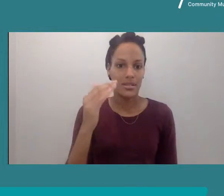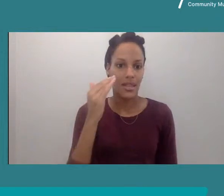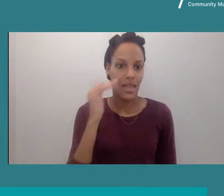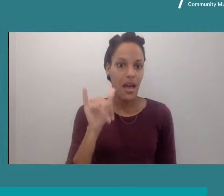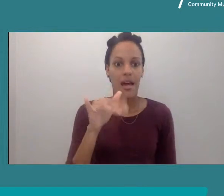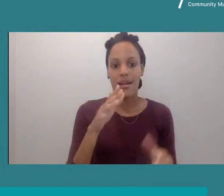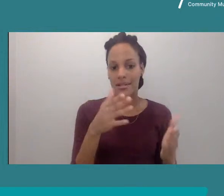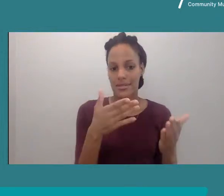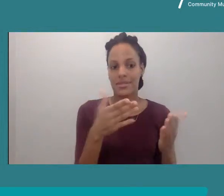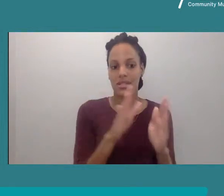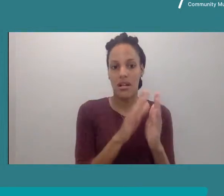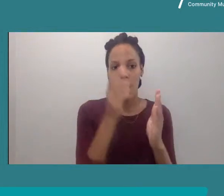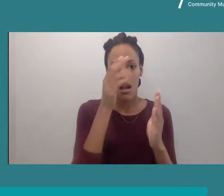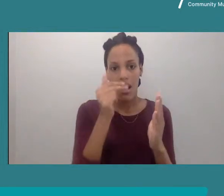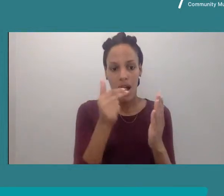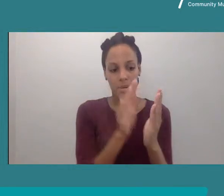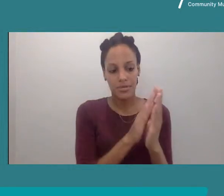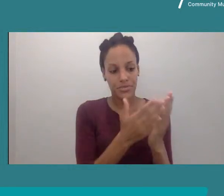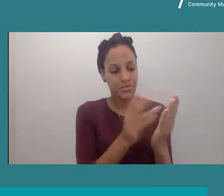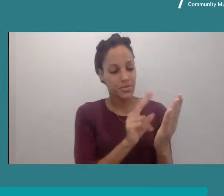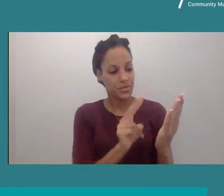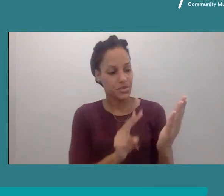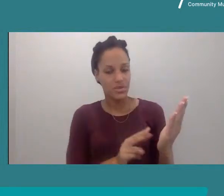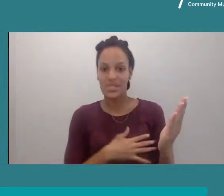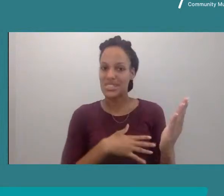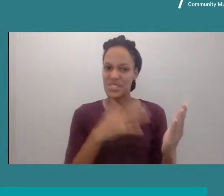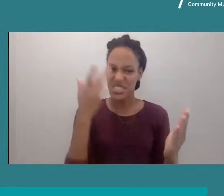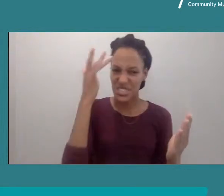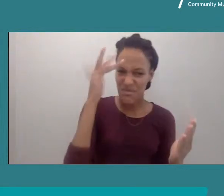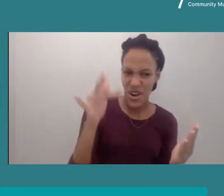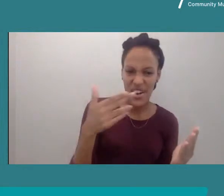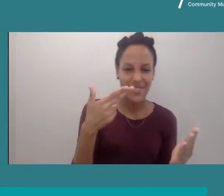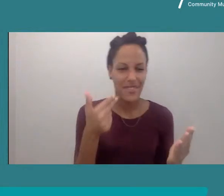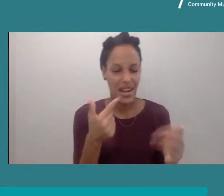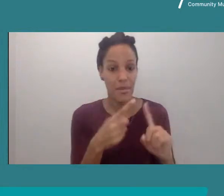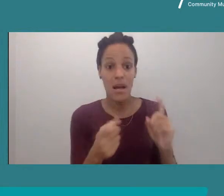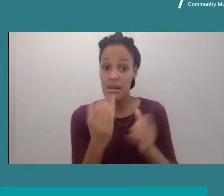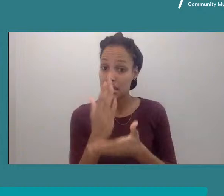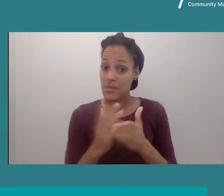It was witty and smart. A lot of you may be familiar with the animated television show